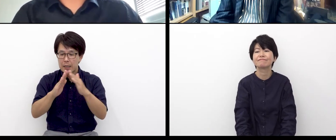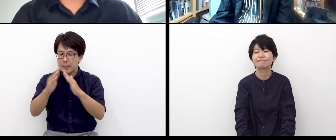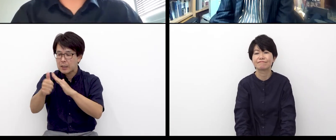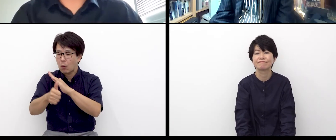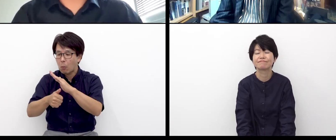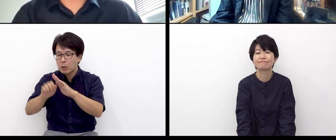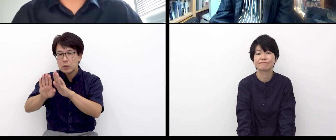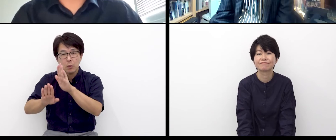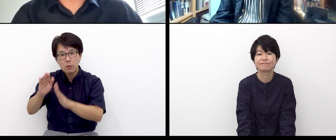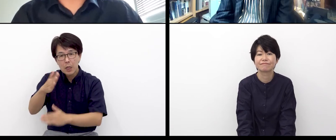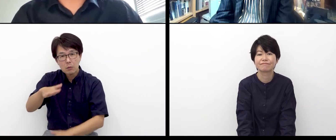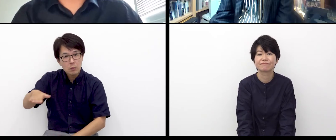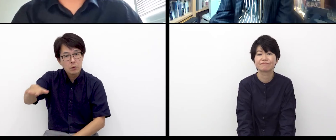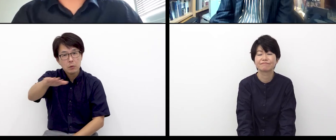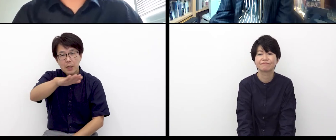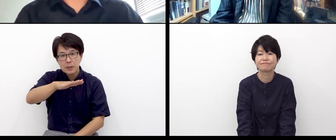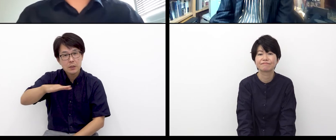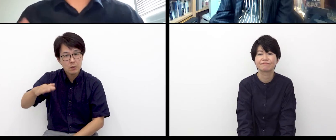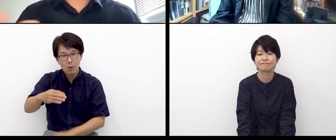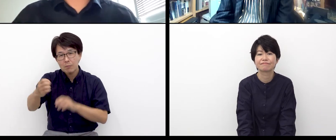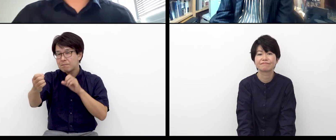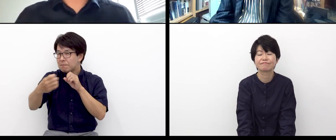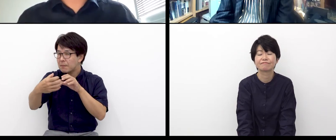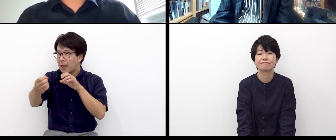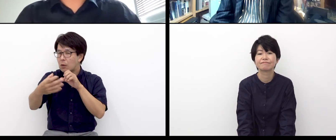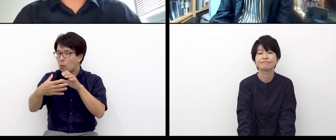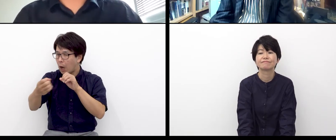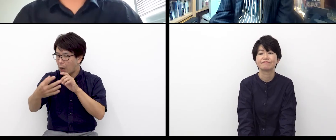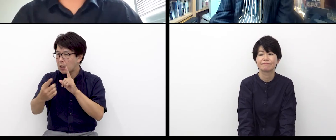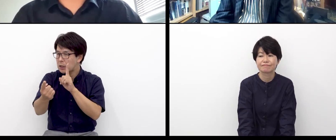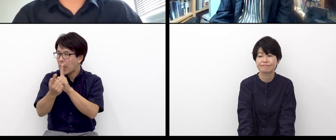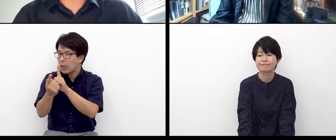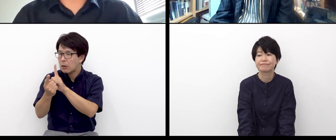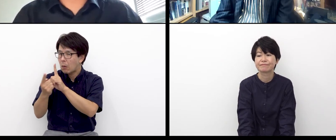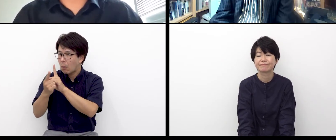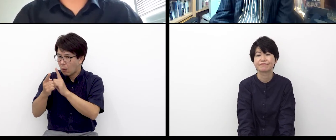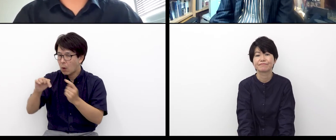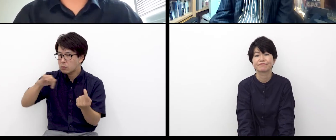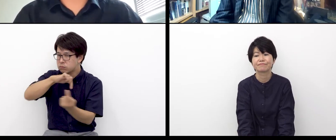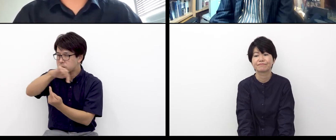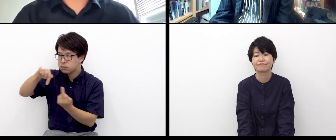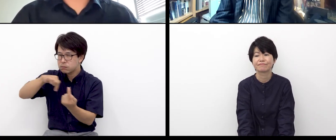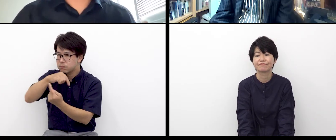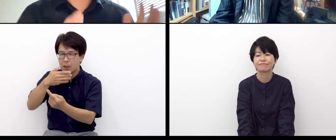I guess you have experienced